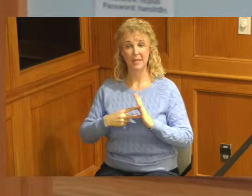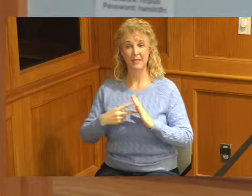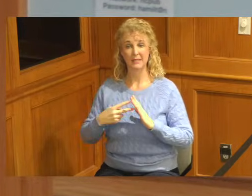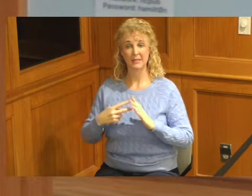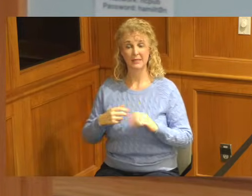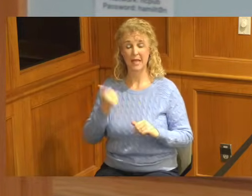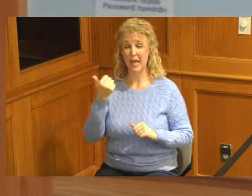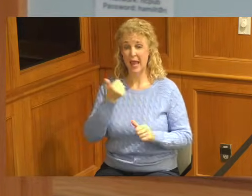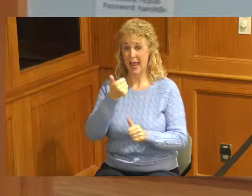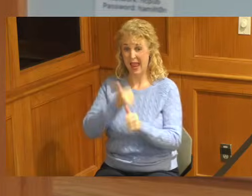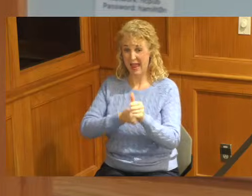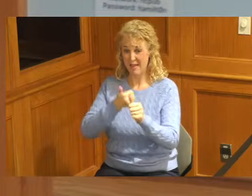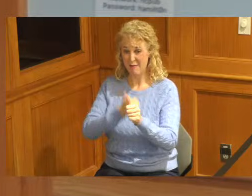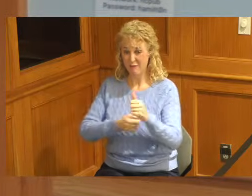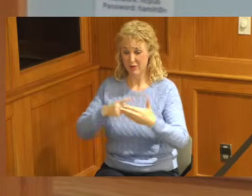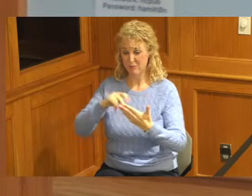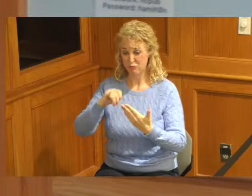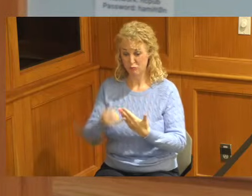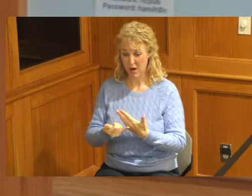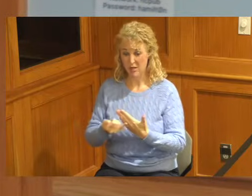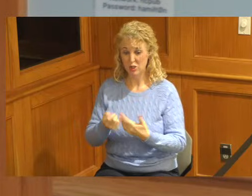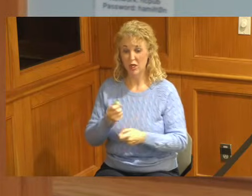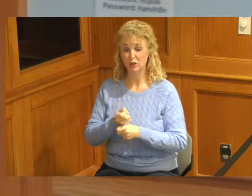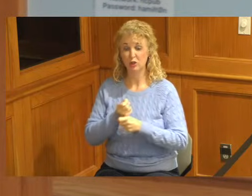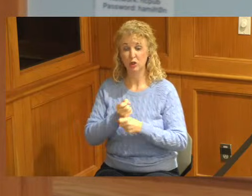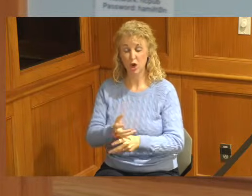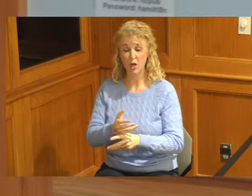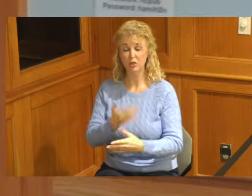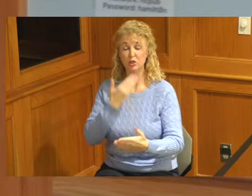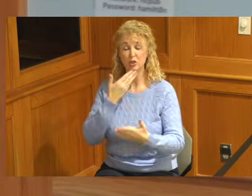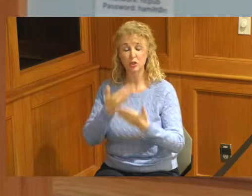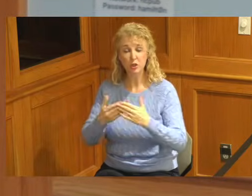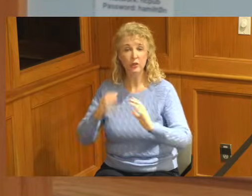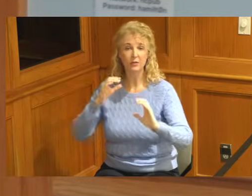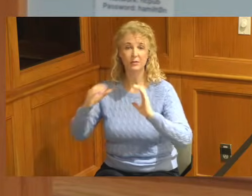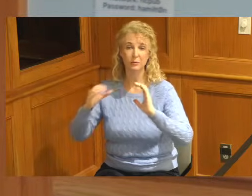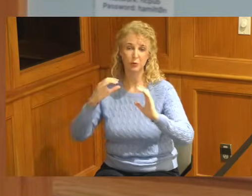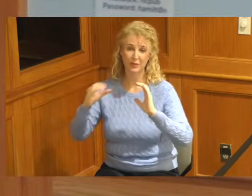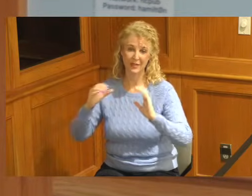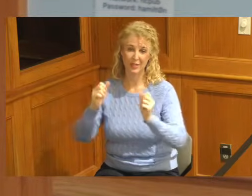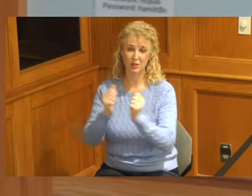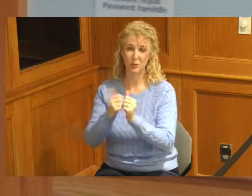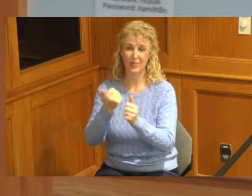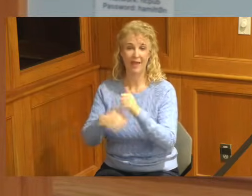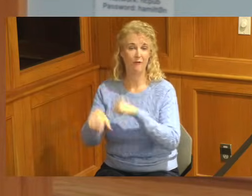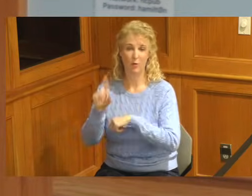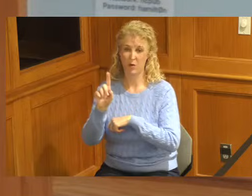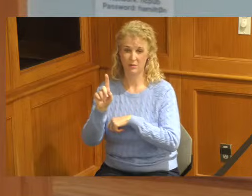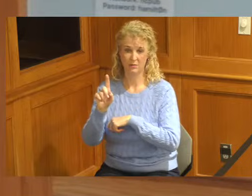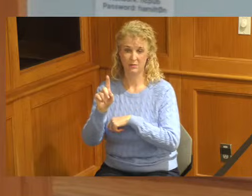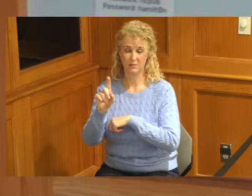project to just have more of a conversation with community leaders in various townships around one,